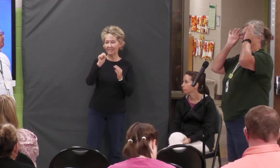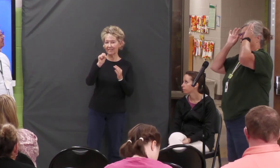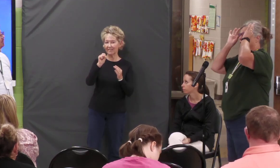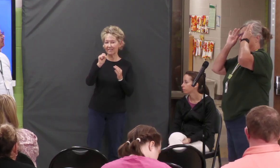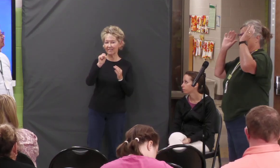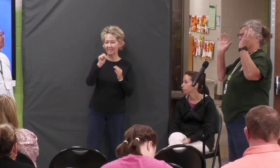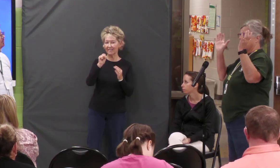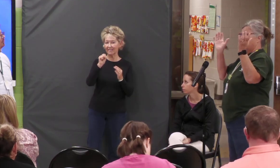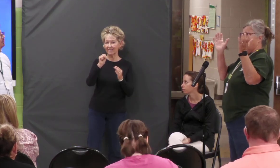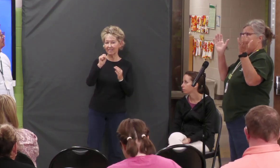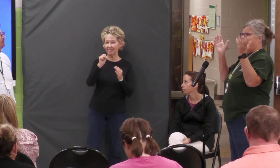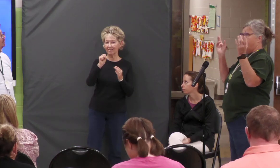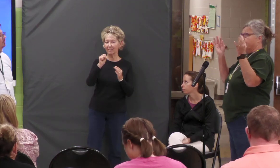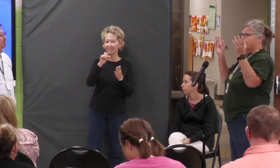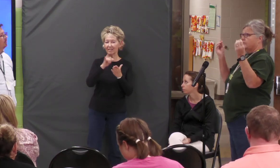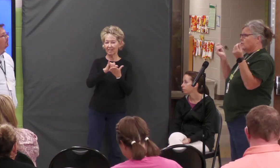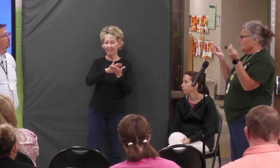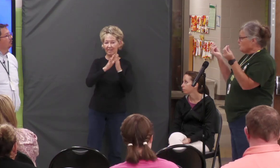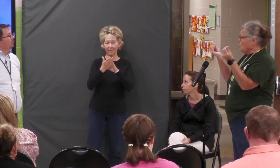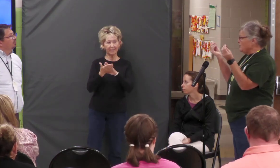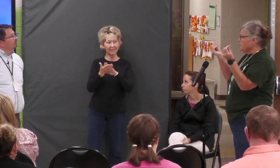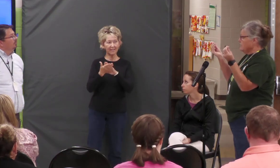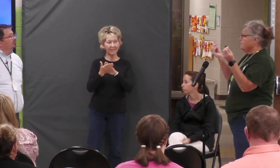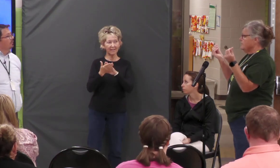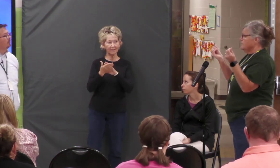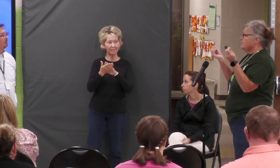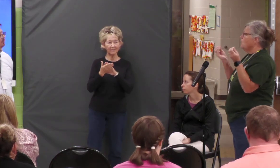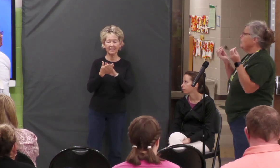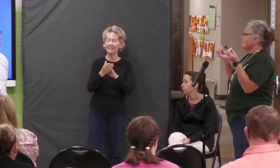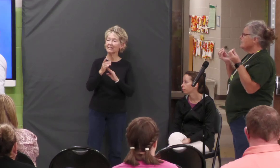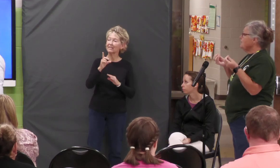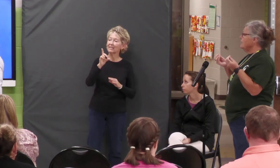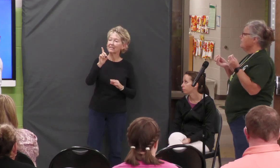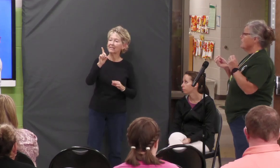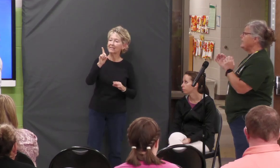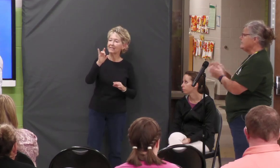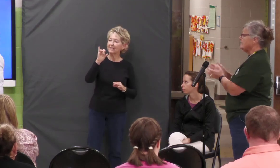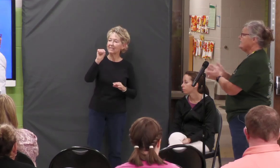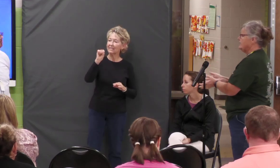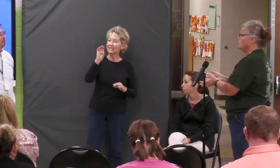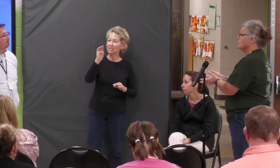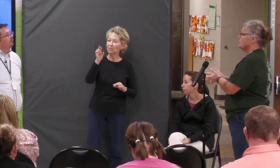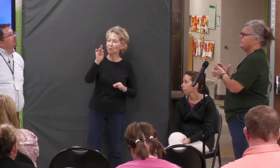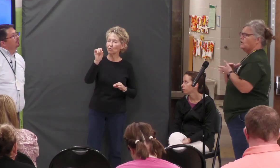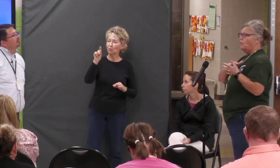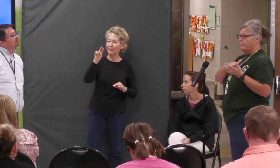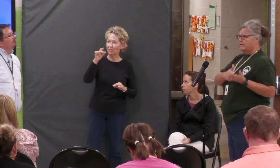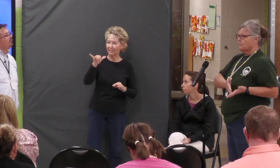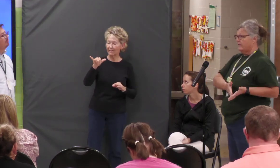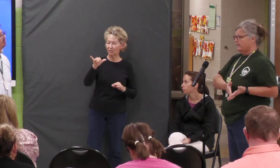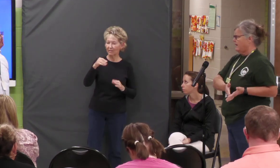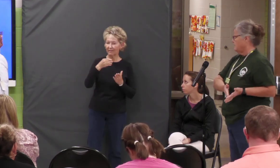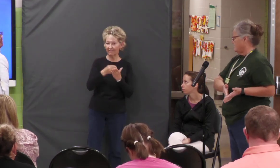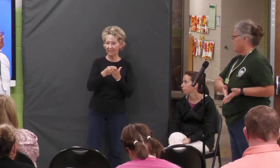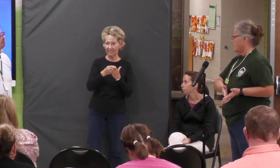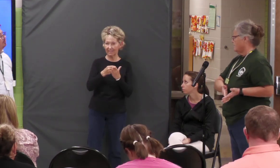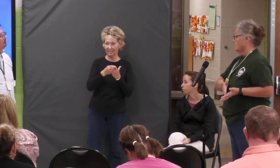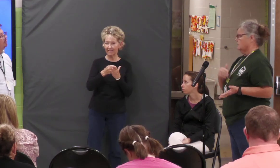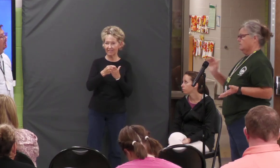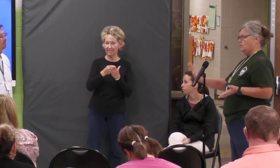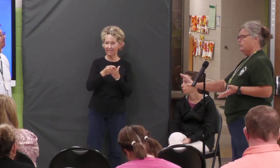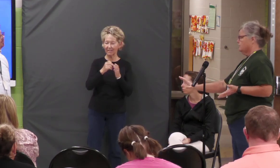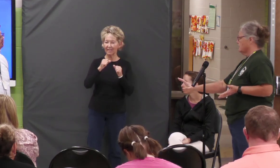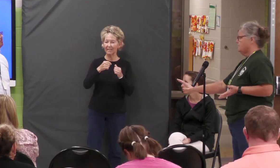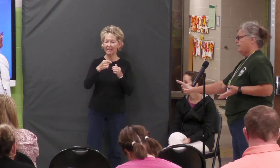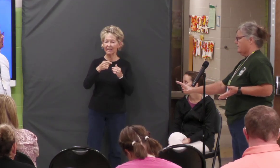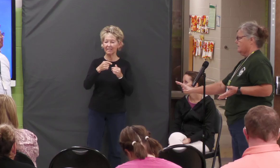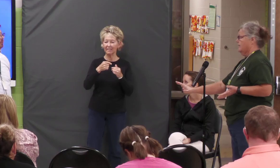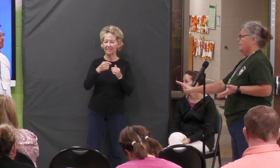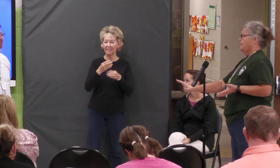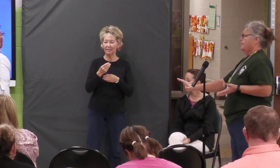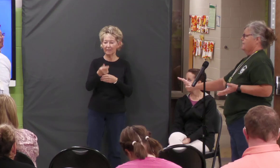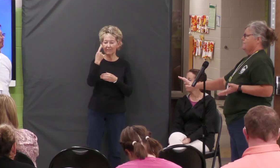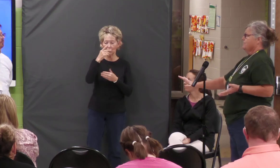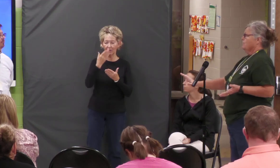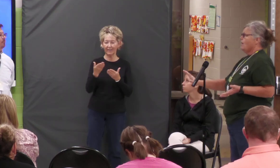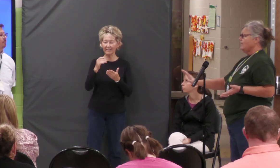of my term here you know discretionary fund that we can use for incidentals that don't meet the red tape no disrespect non taken